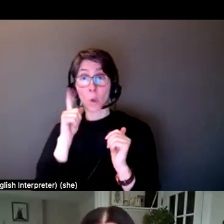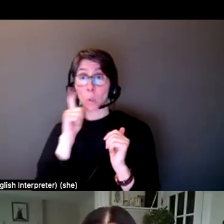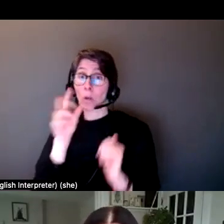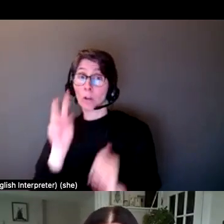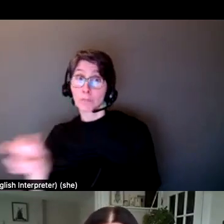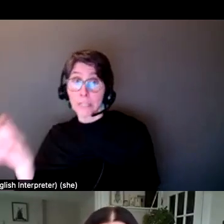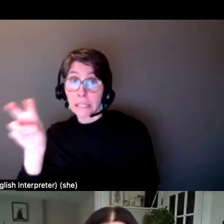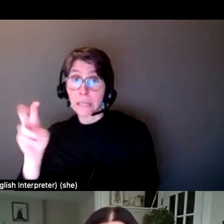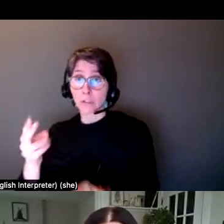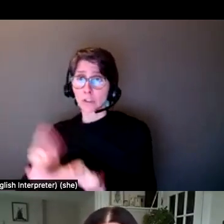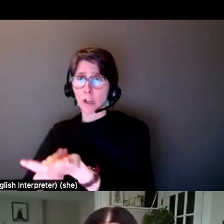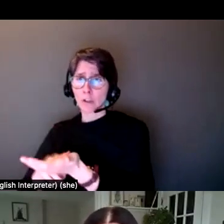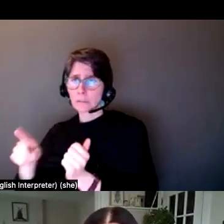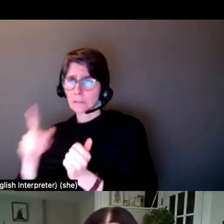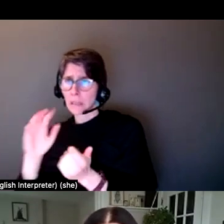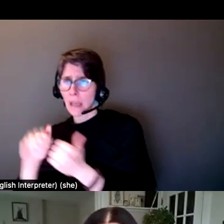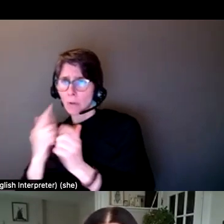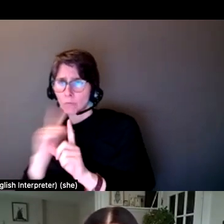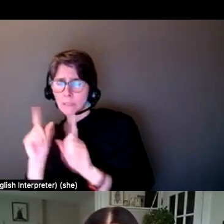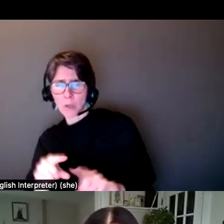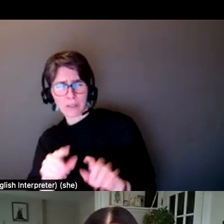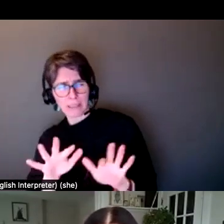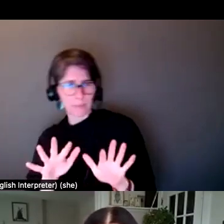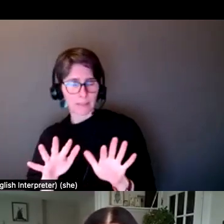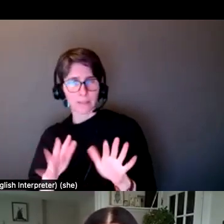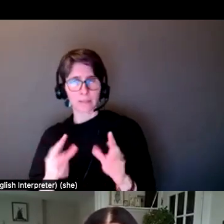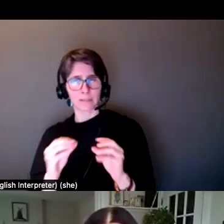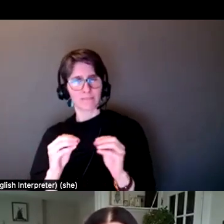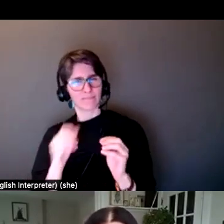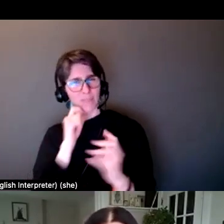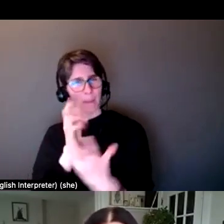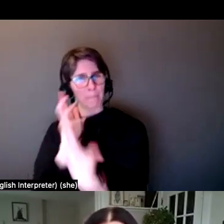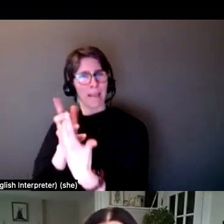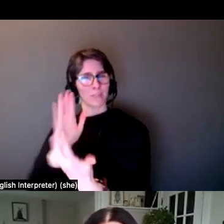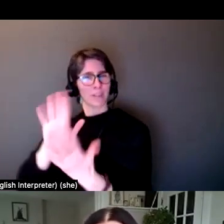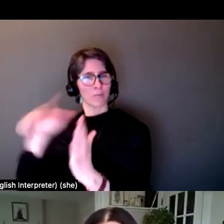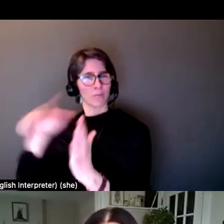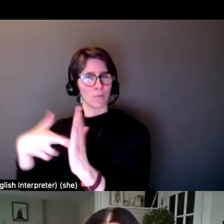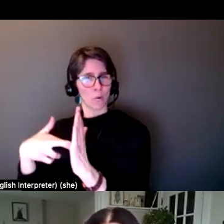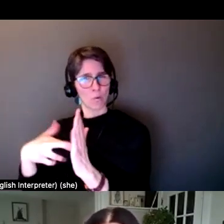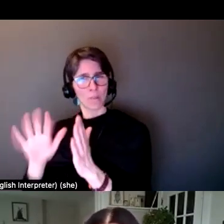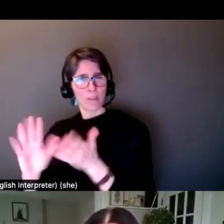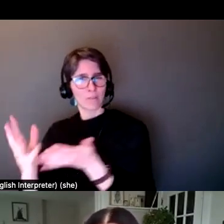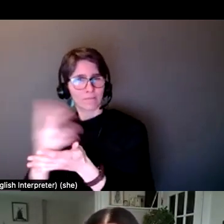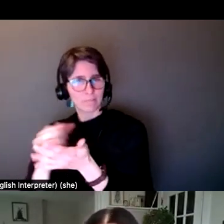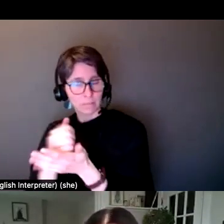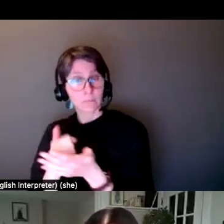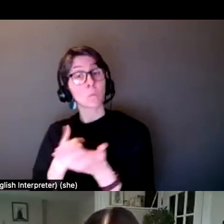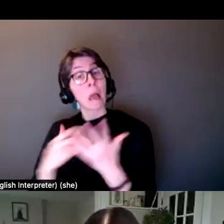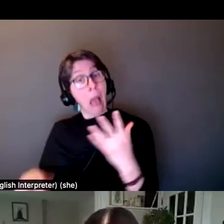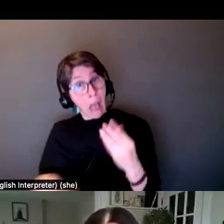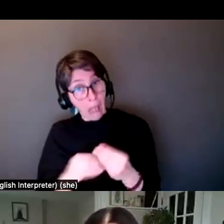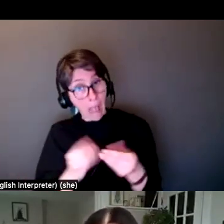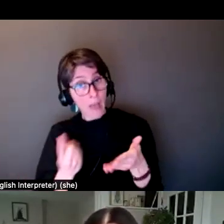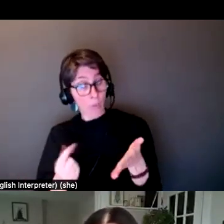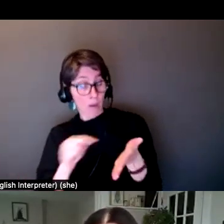workers to provide meaningful data. While we did offer a spot in the survey to import input